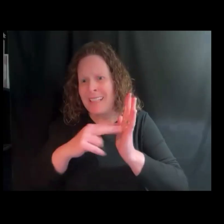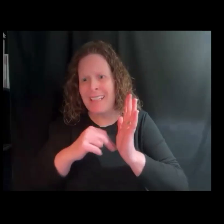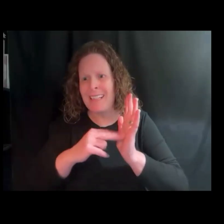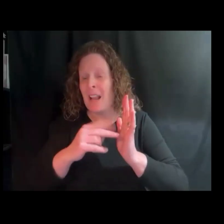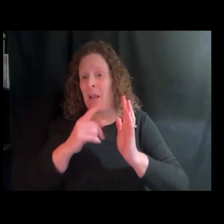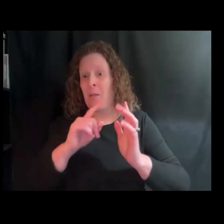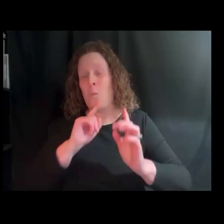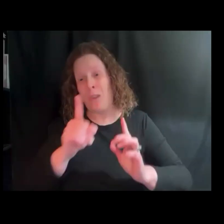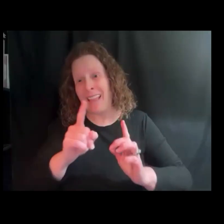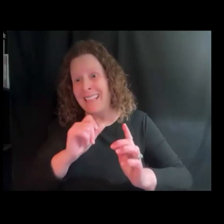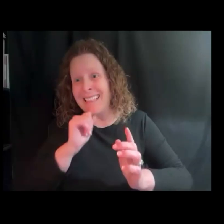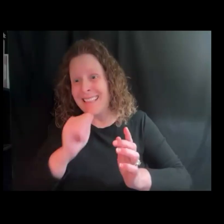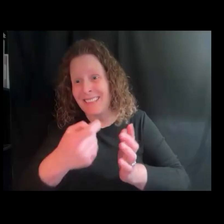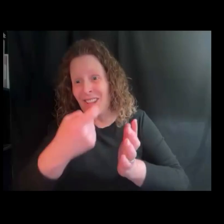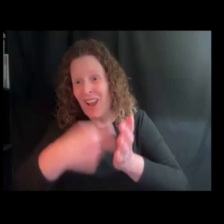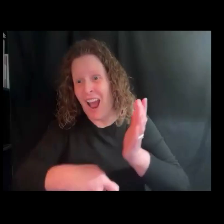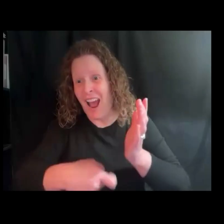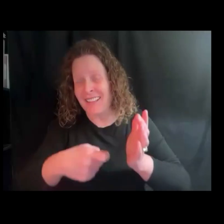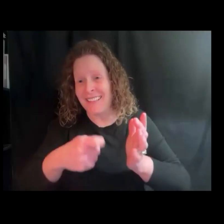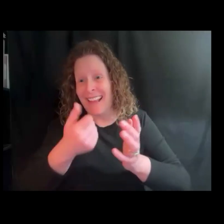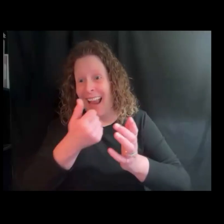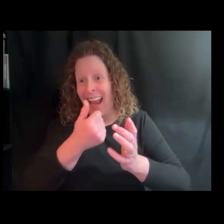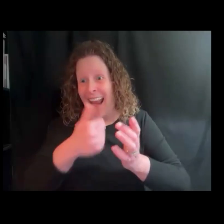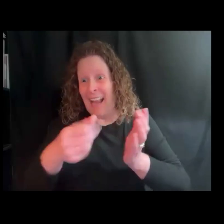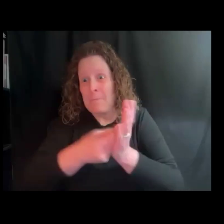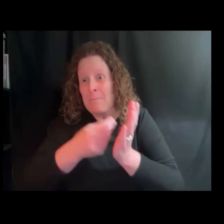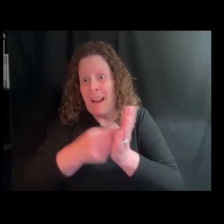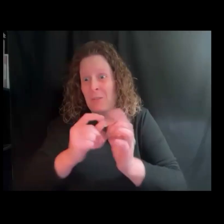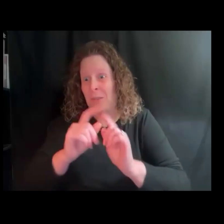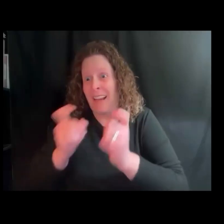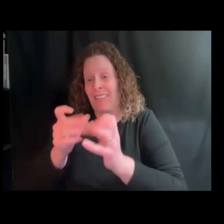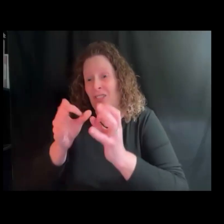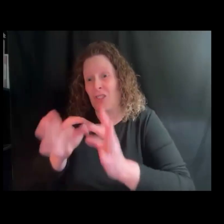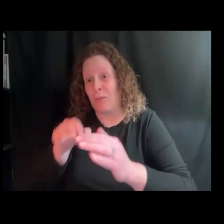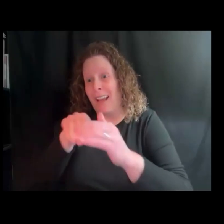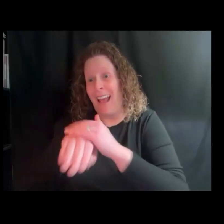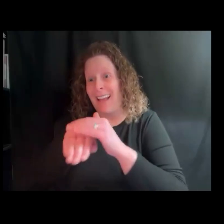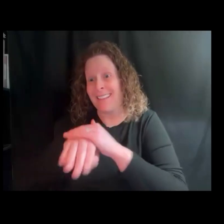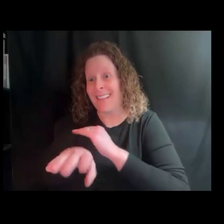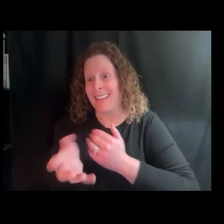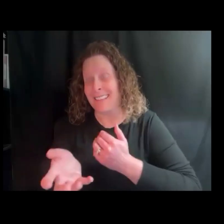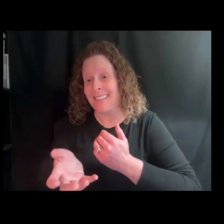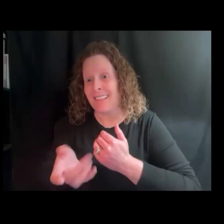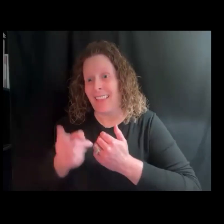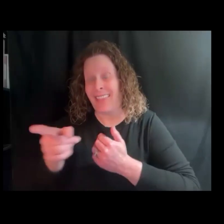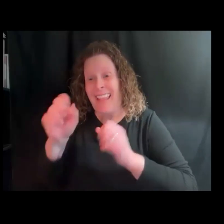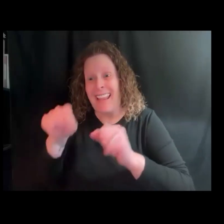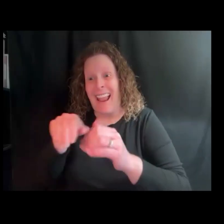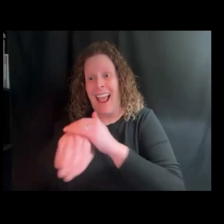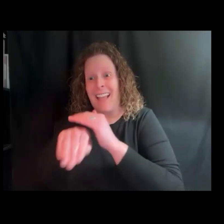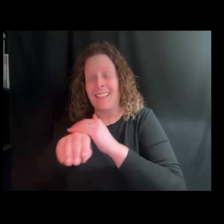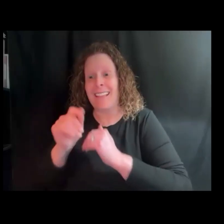as if they were an instructor so that they could look at it. It doesn't cost any more money to give the interpreter access